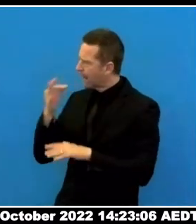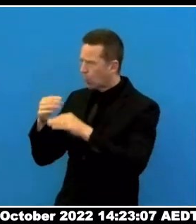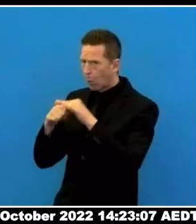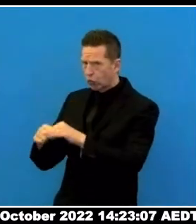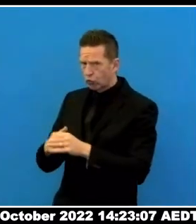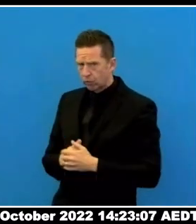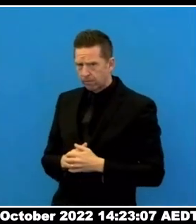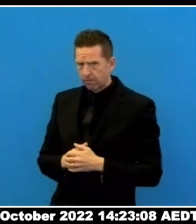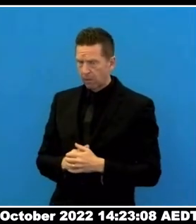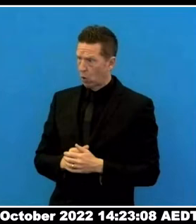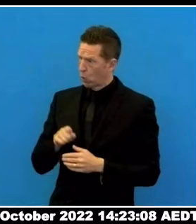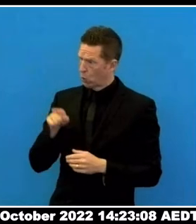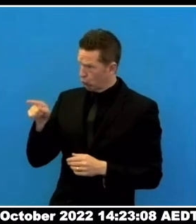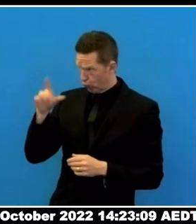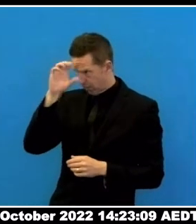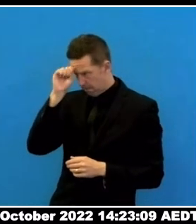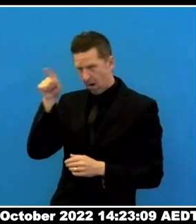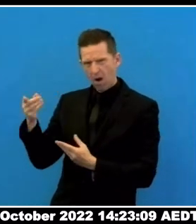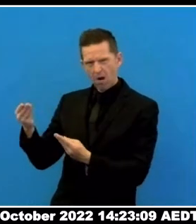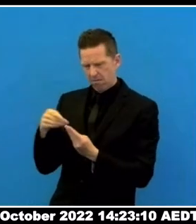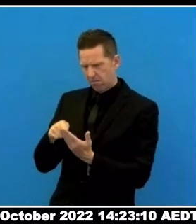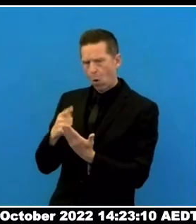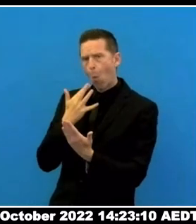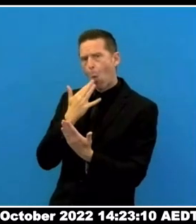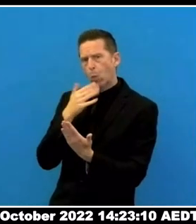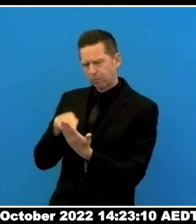Do you remember getting a quote, an estimate of the cost